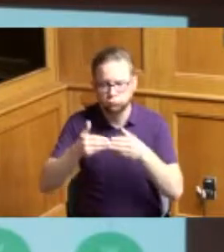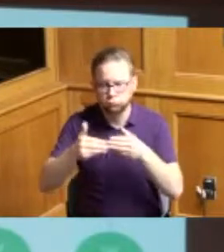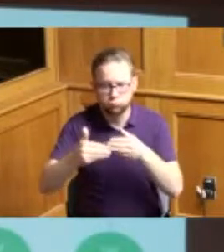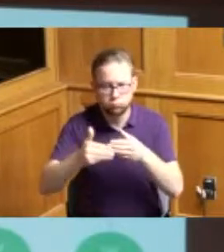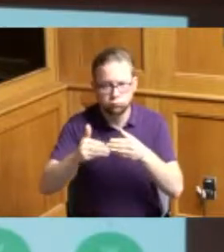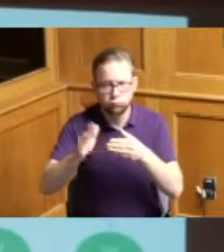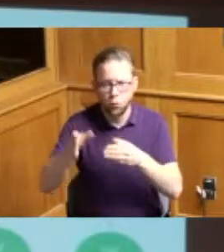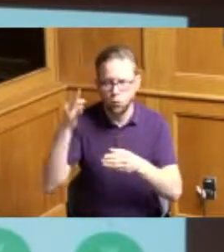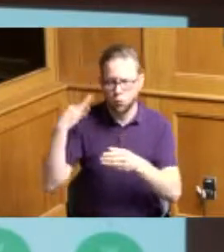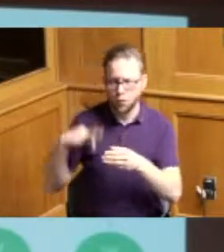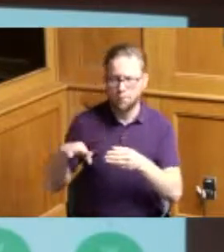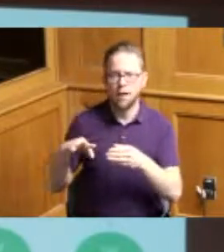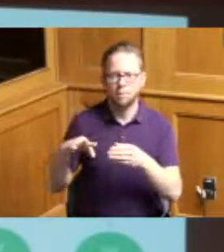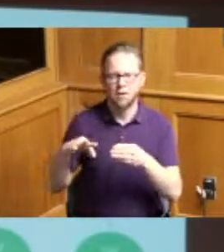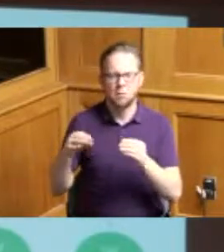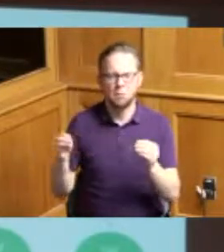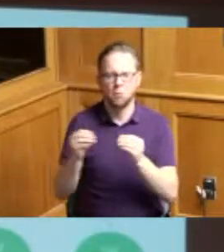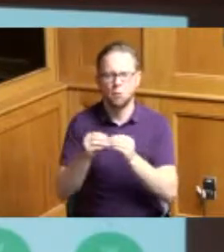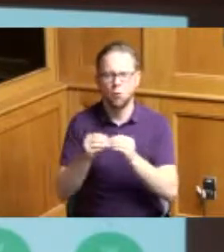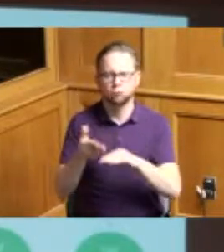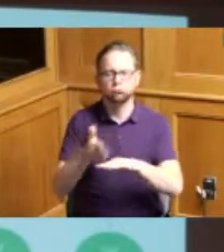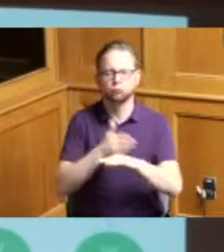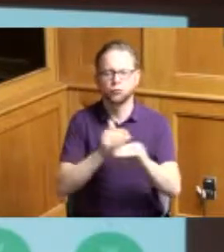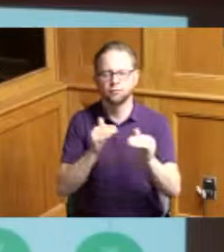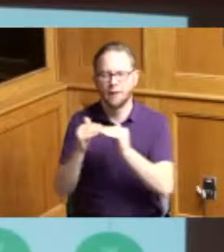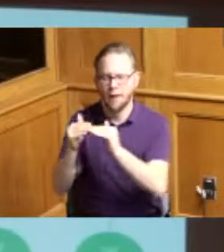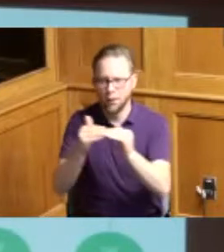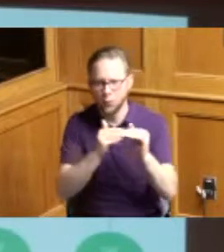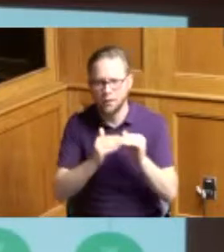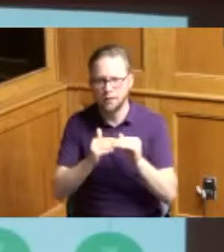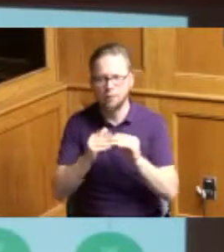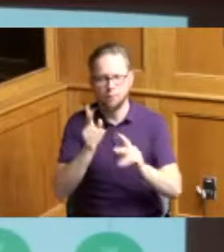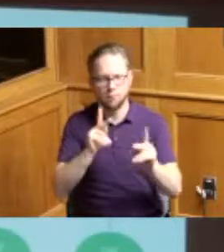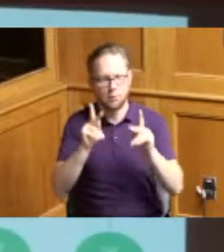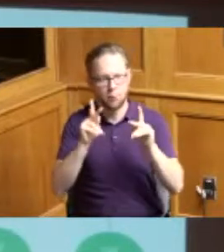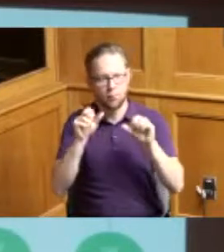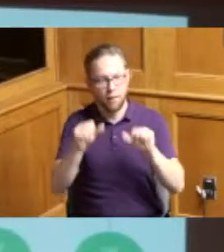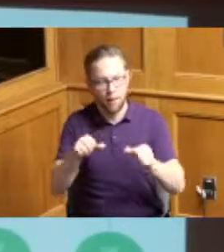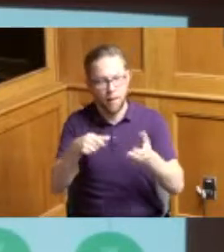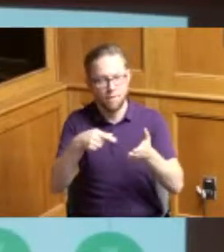improved equity or affordability in the long term it could provide some flexibility to some of those